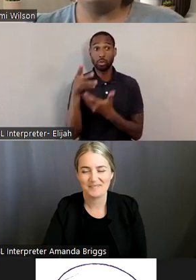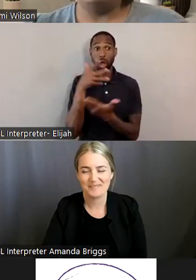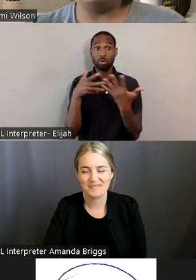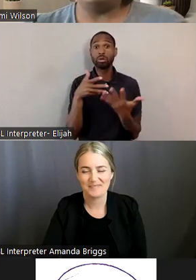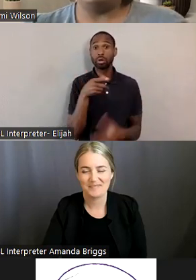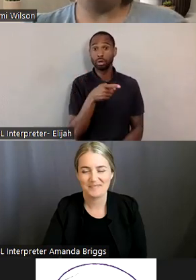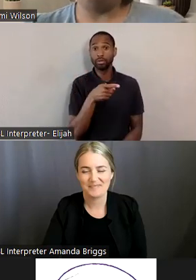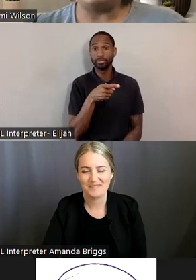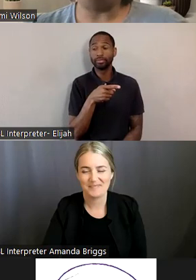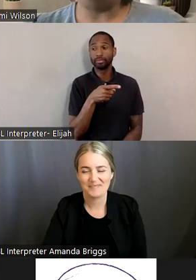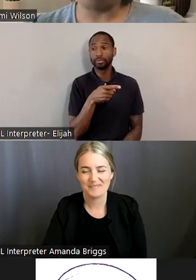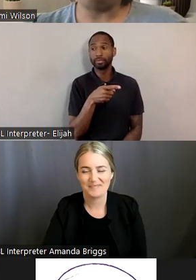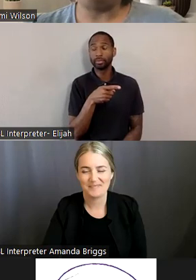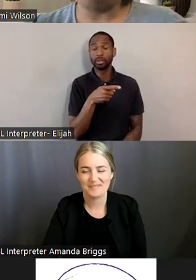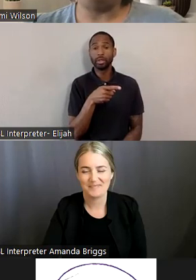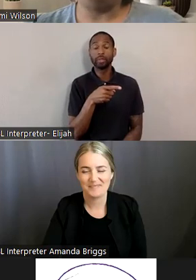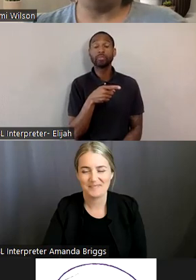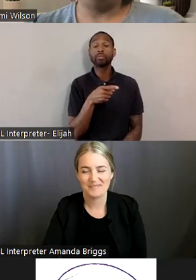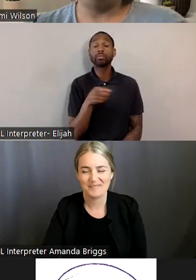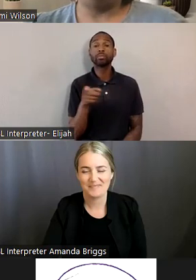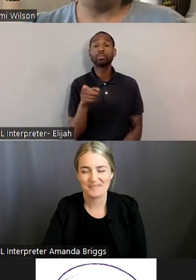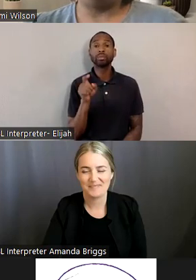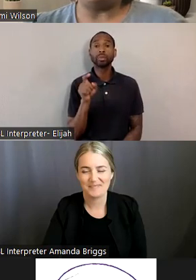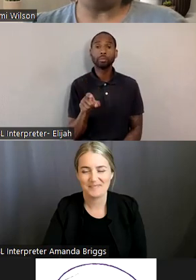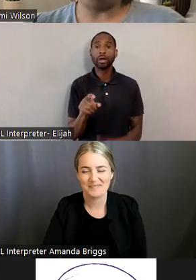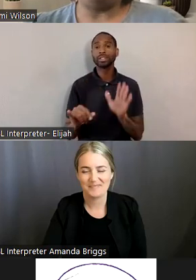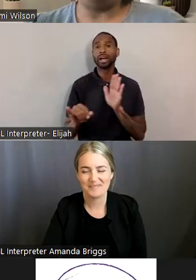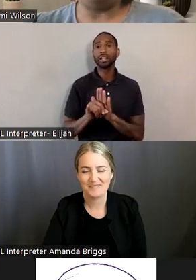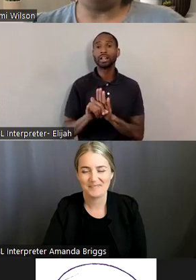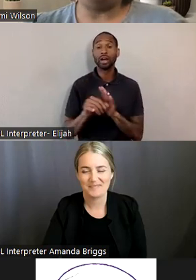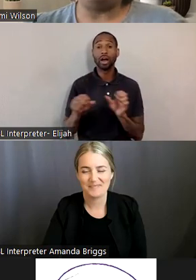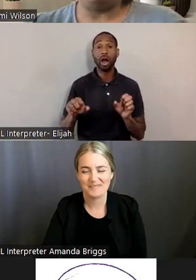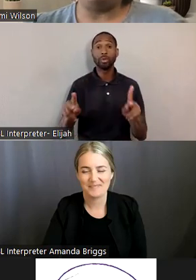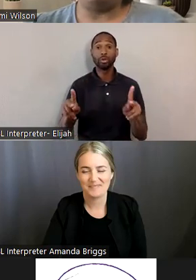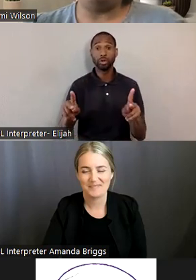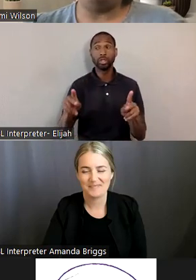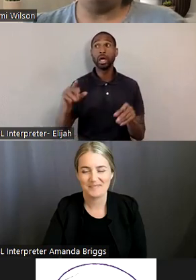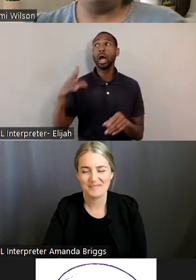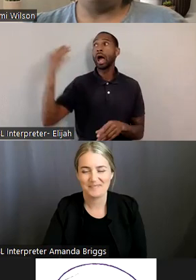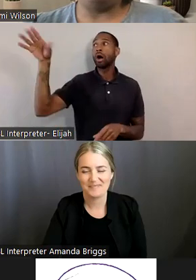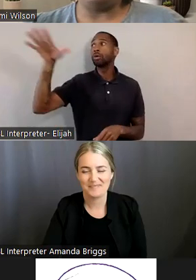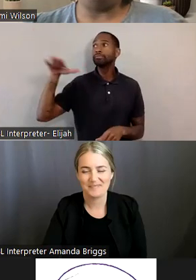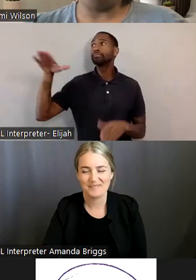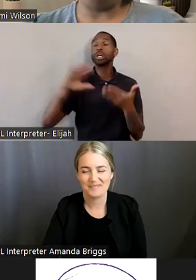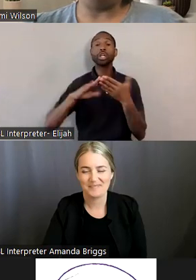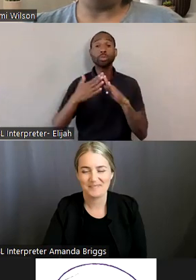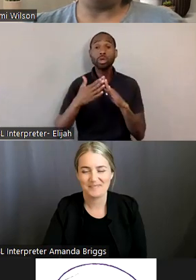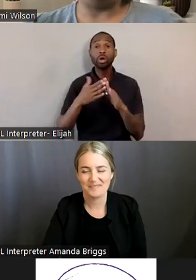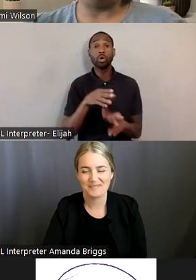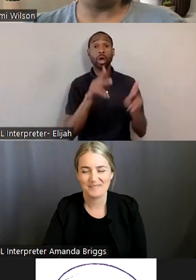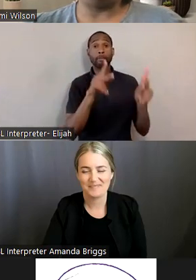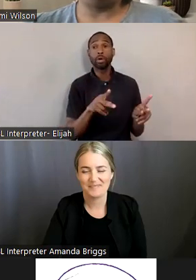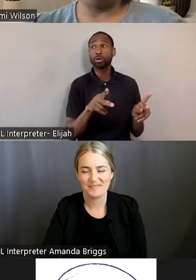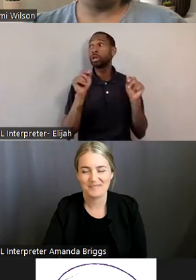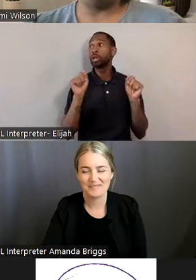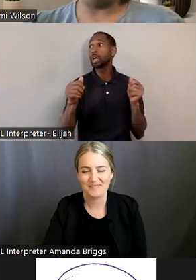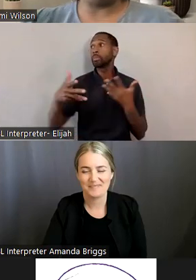Identifying opportunities in the community where they can be around people